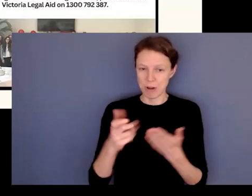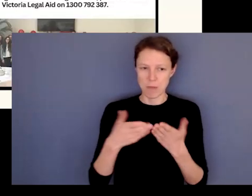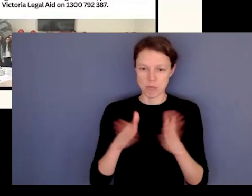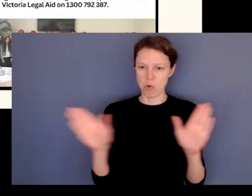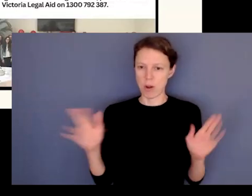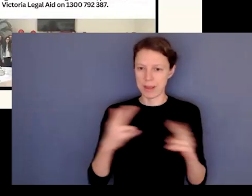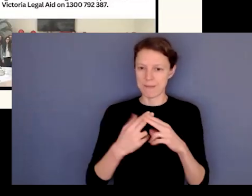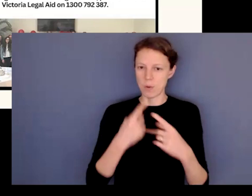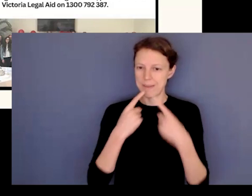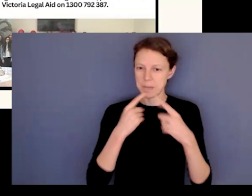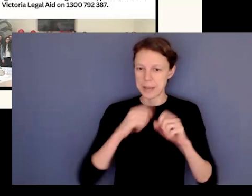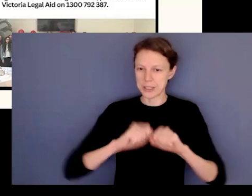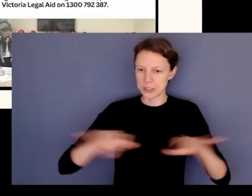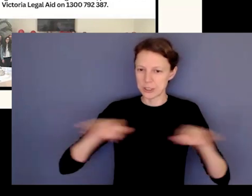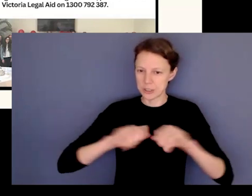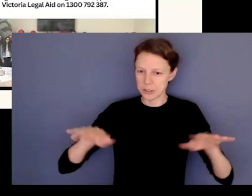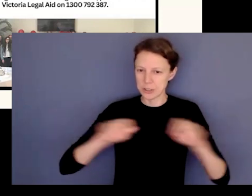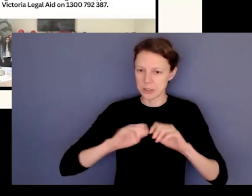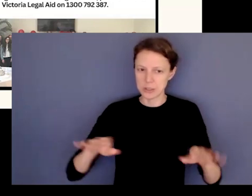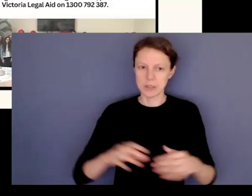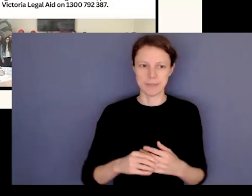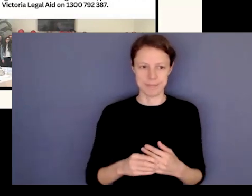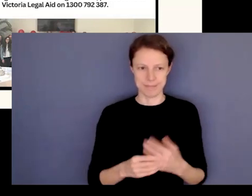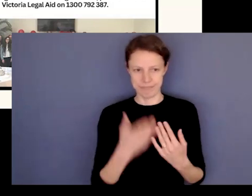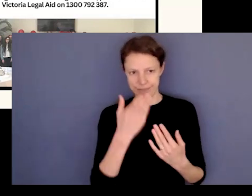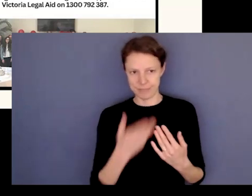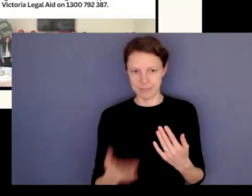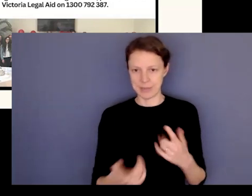and I've just got some examples here of how we do that. Through